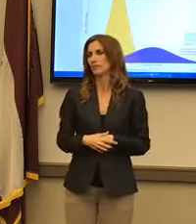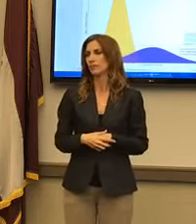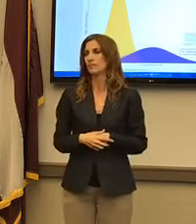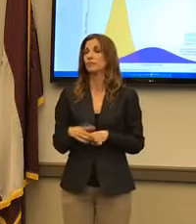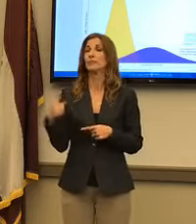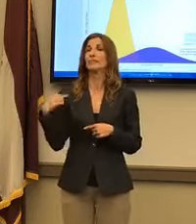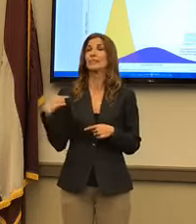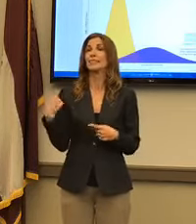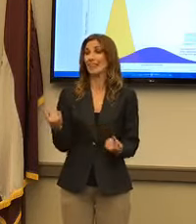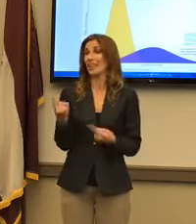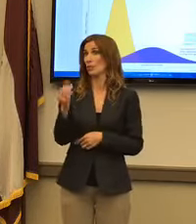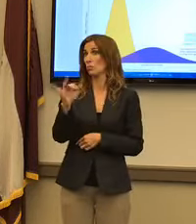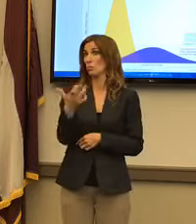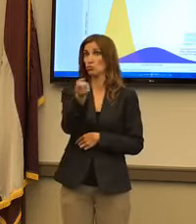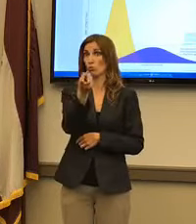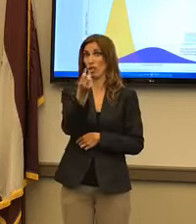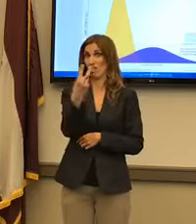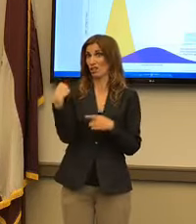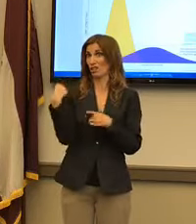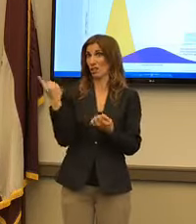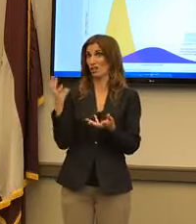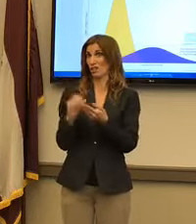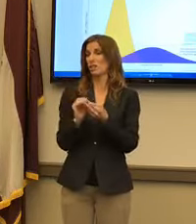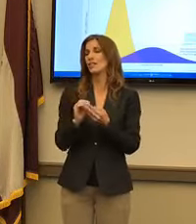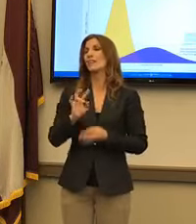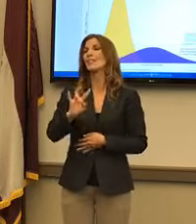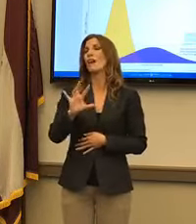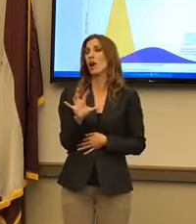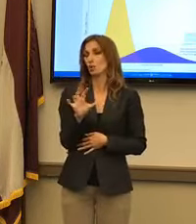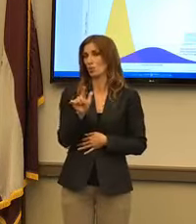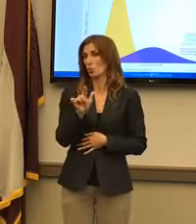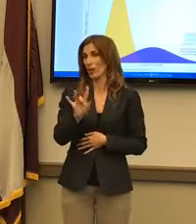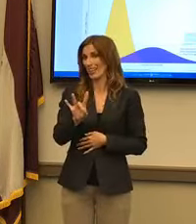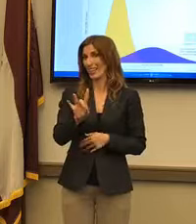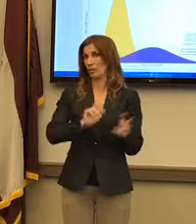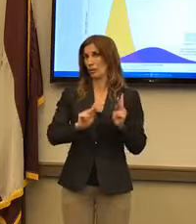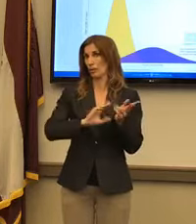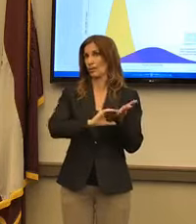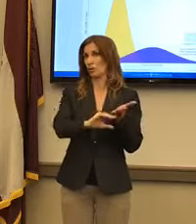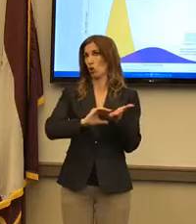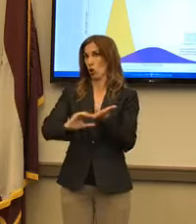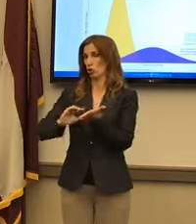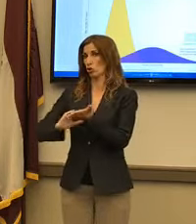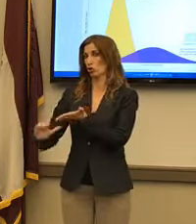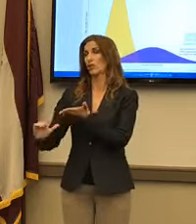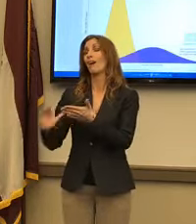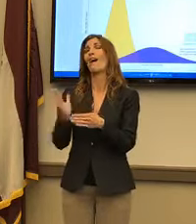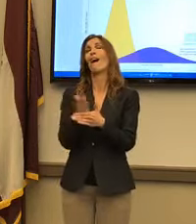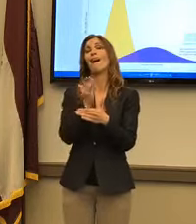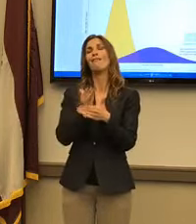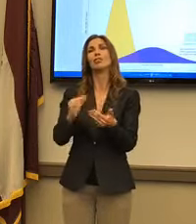March 12 there have been a total of 728 discharges the average number of daily